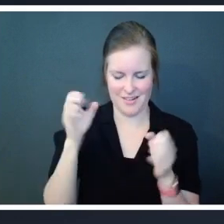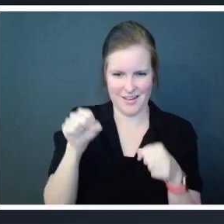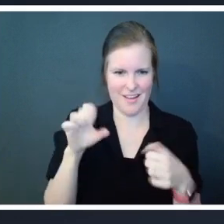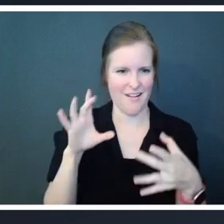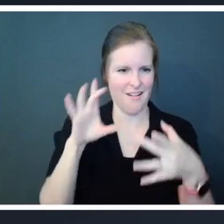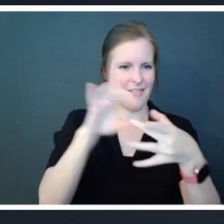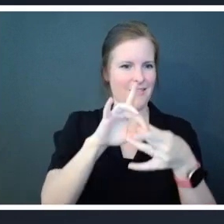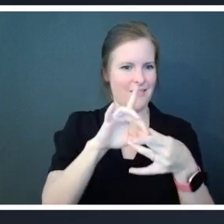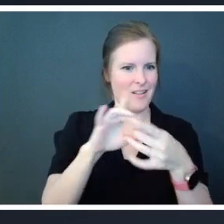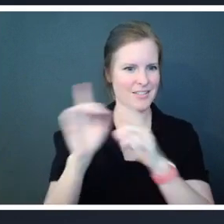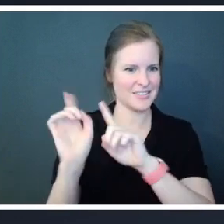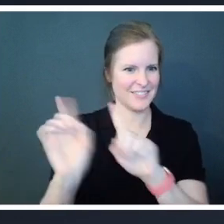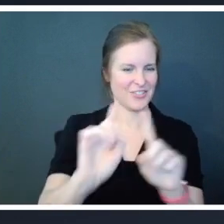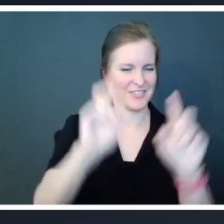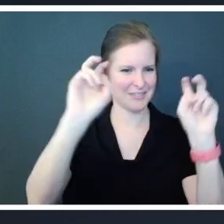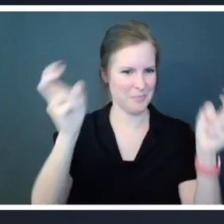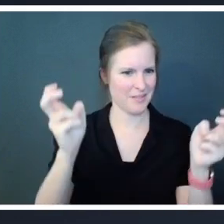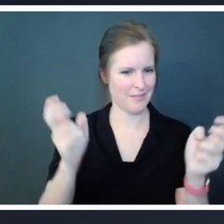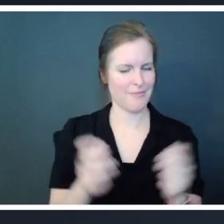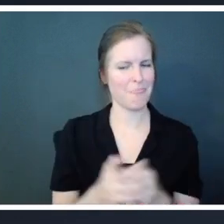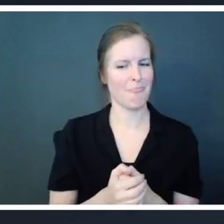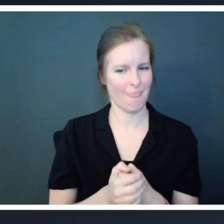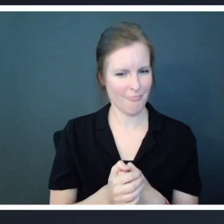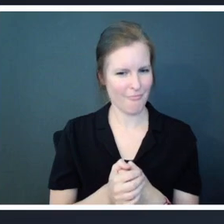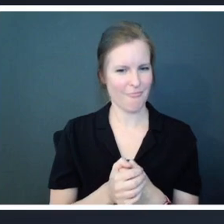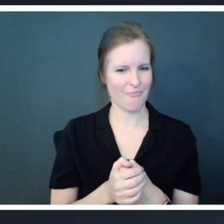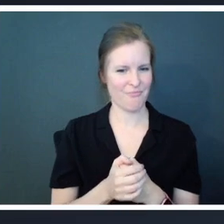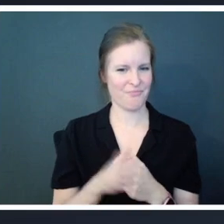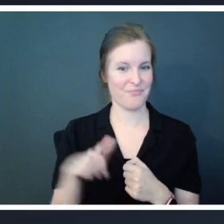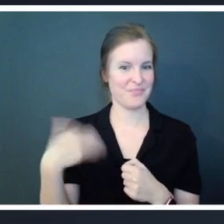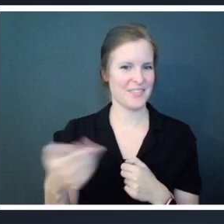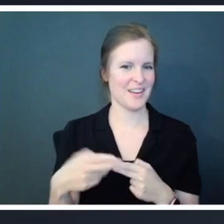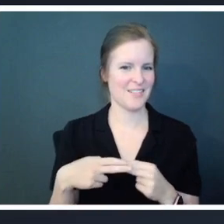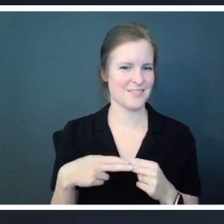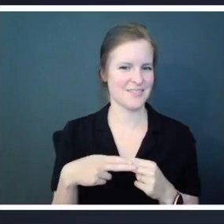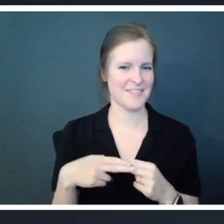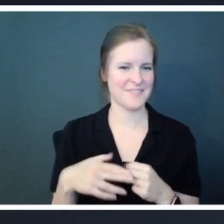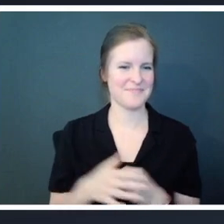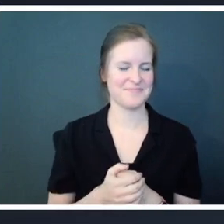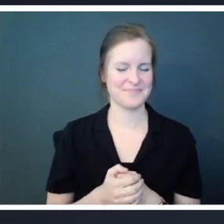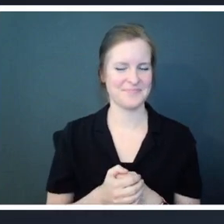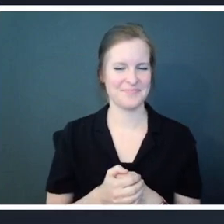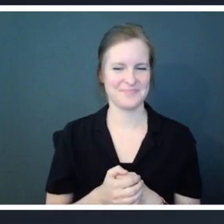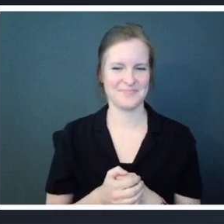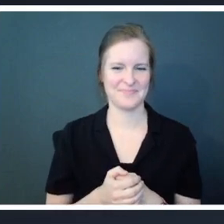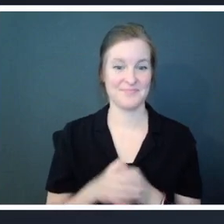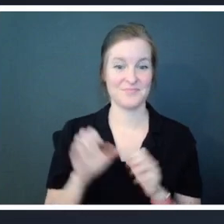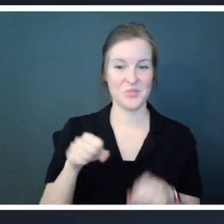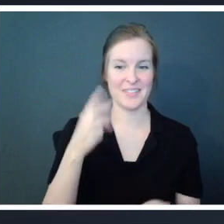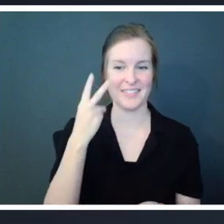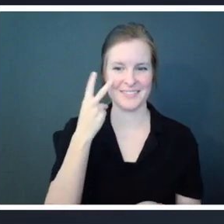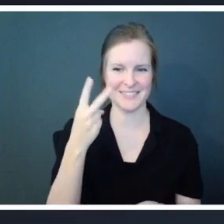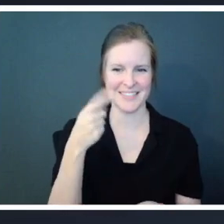of. And if you go to the next slide, please. You can see on this slide, this really gives you a